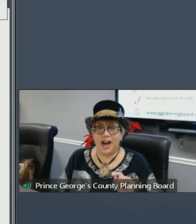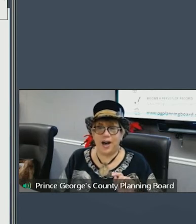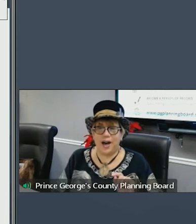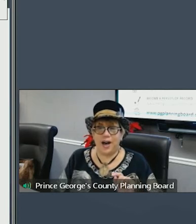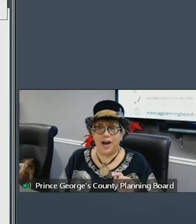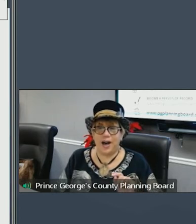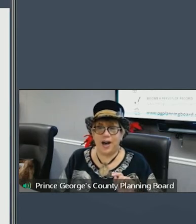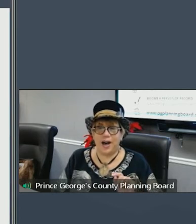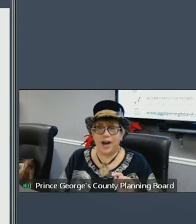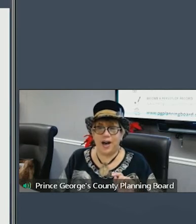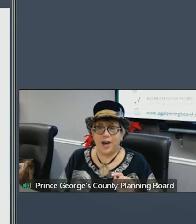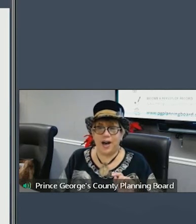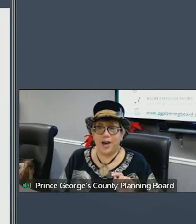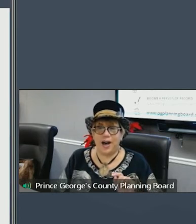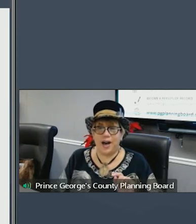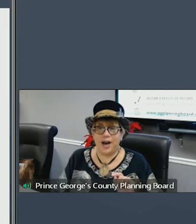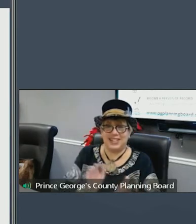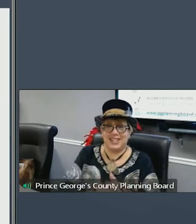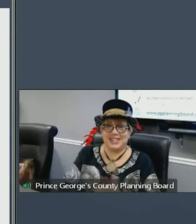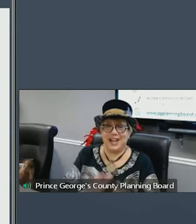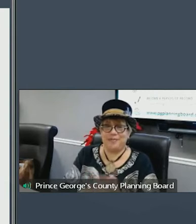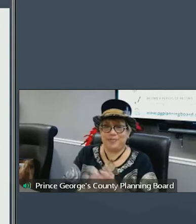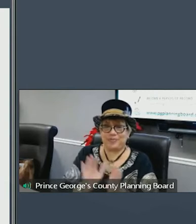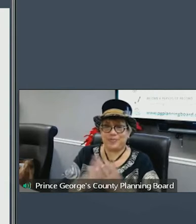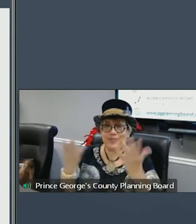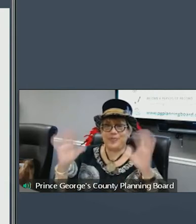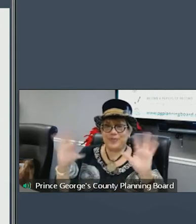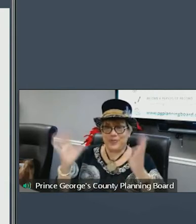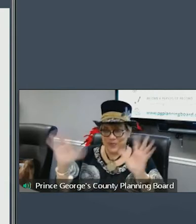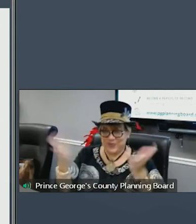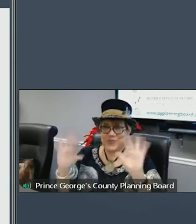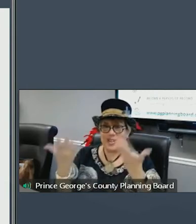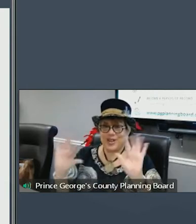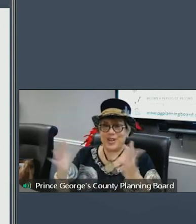She's amazing. Can we give her a round of applause. (clapping)